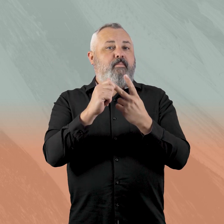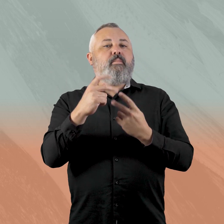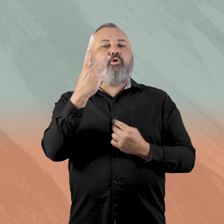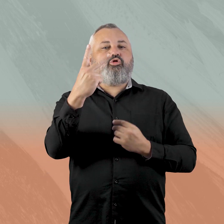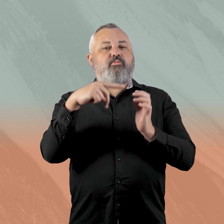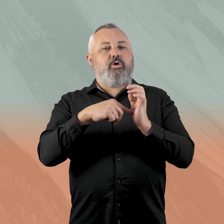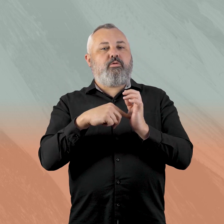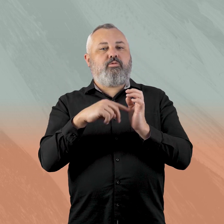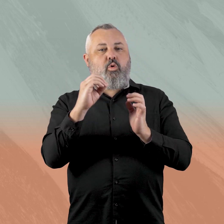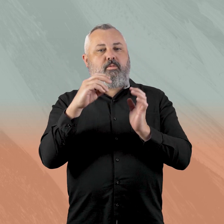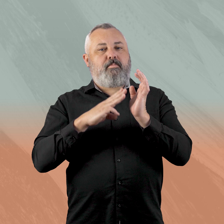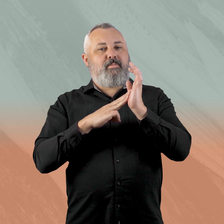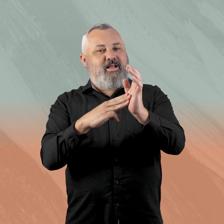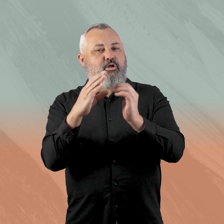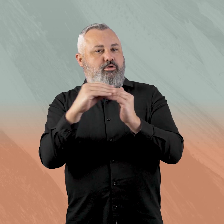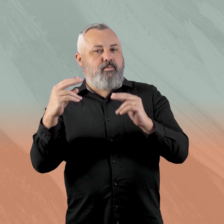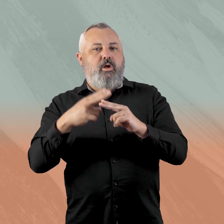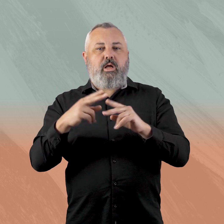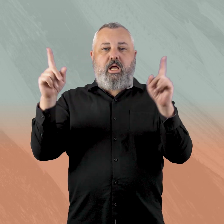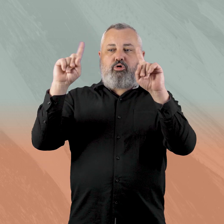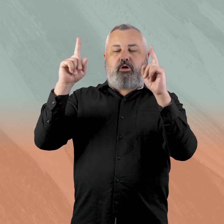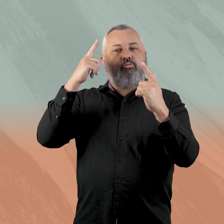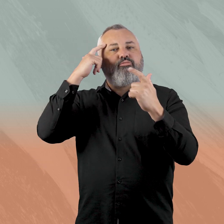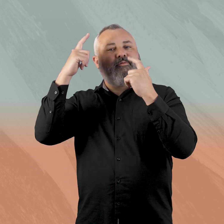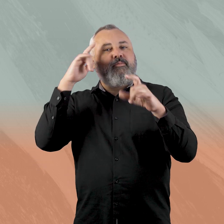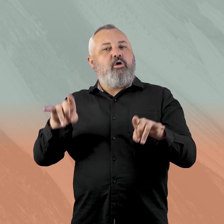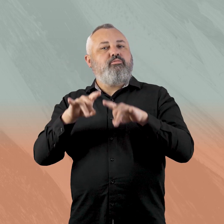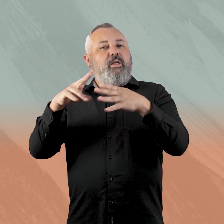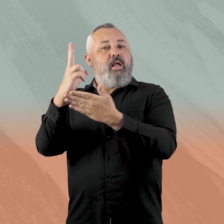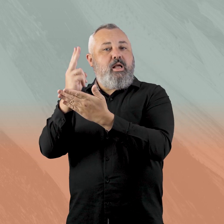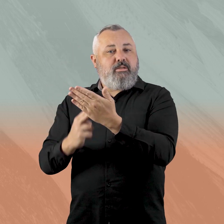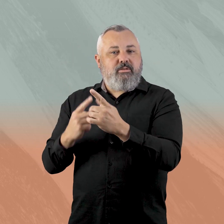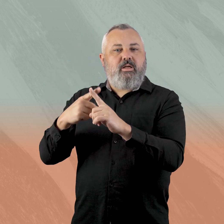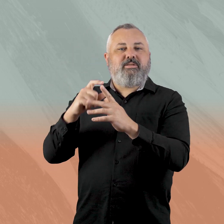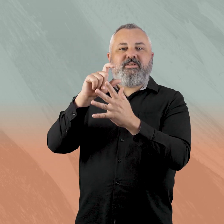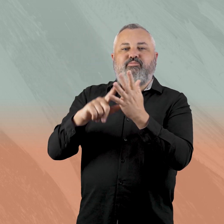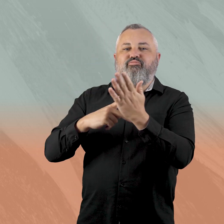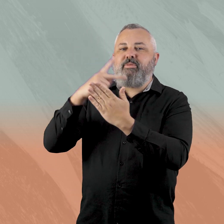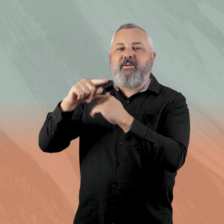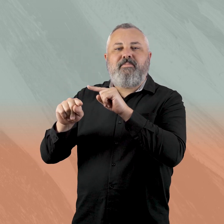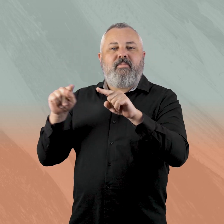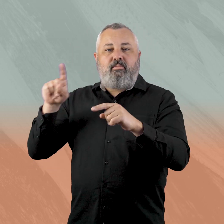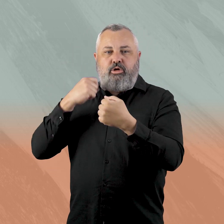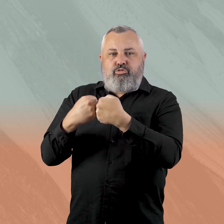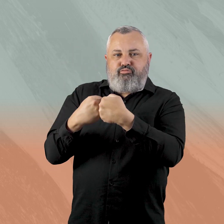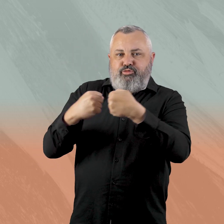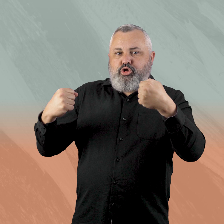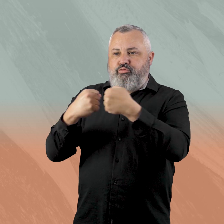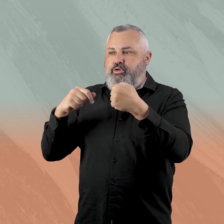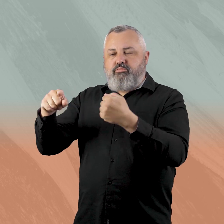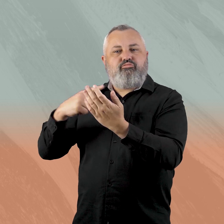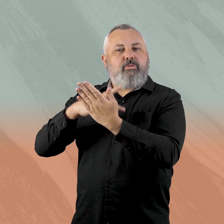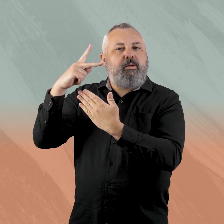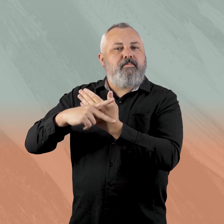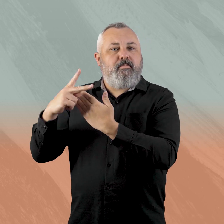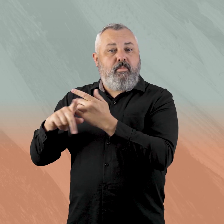$2.0 million to extend and expand the reach of the current Creative Australia Arts and Disability Initiatives,